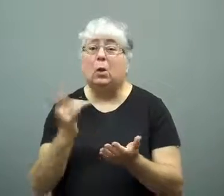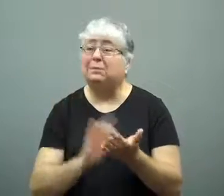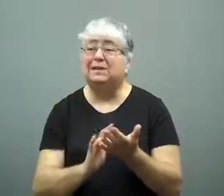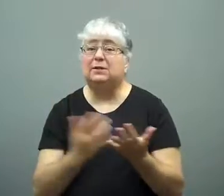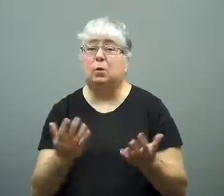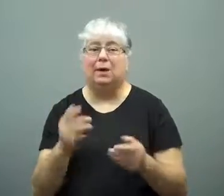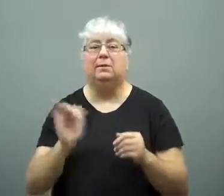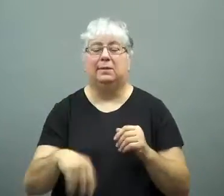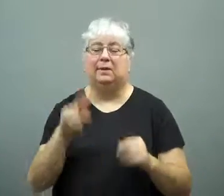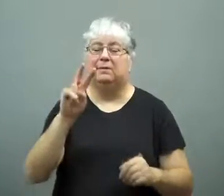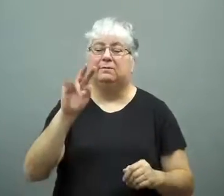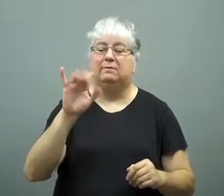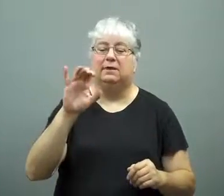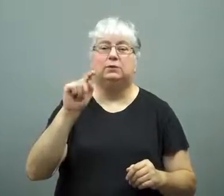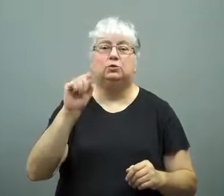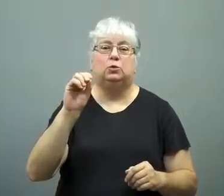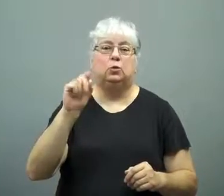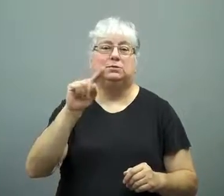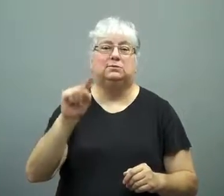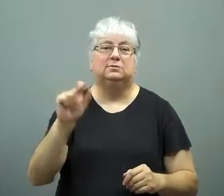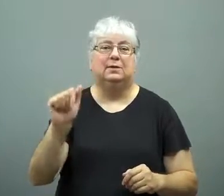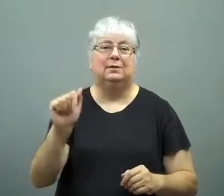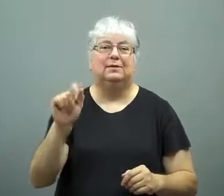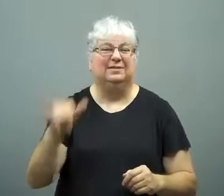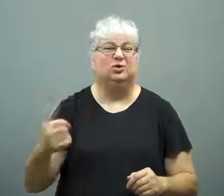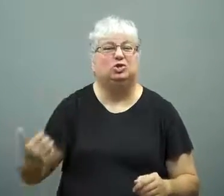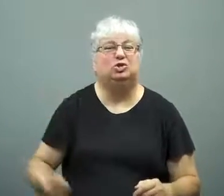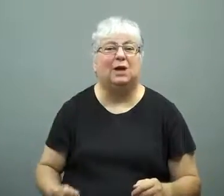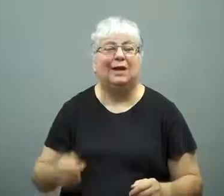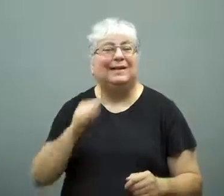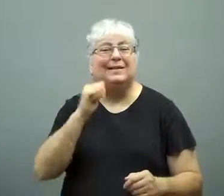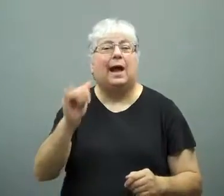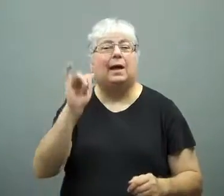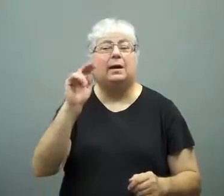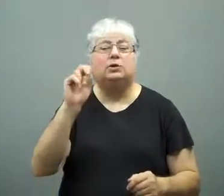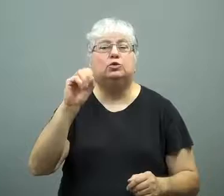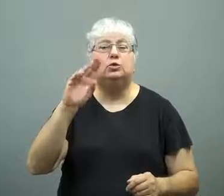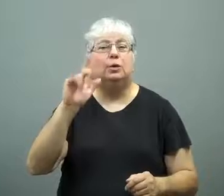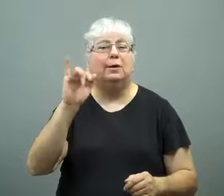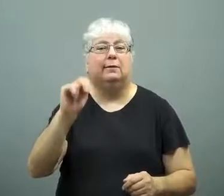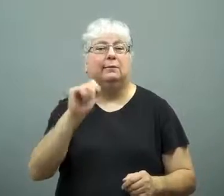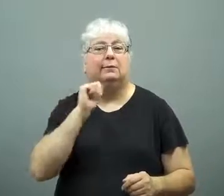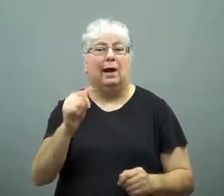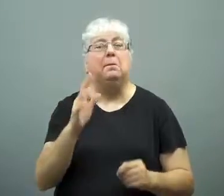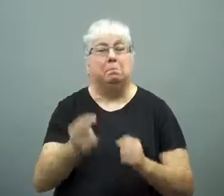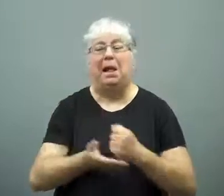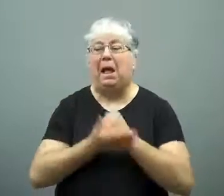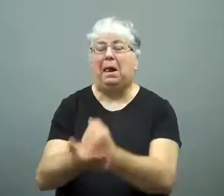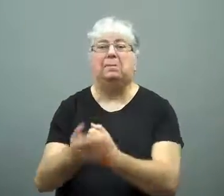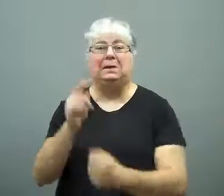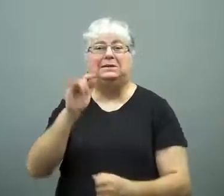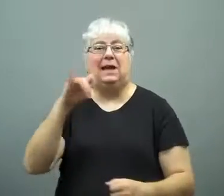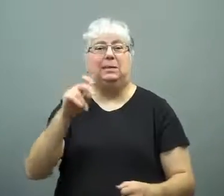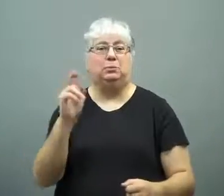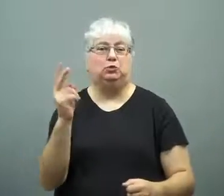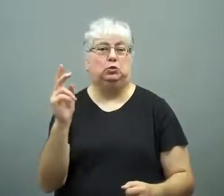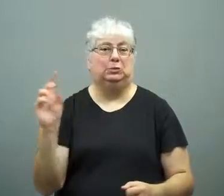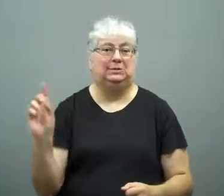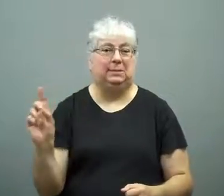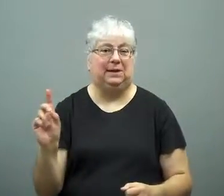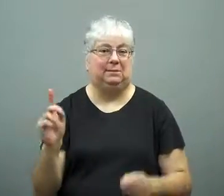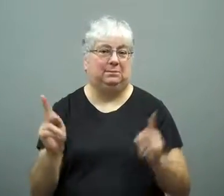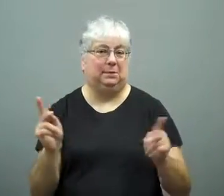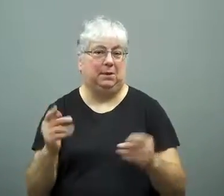One medication it produces is Victoza.